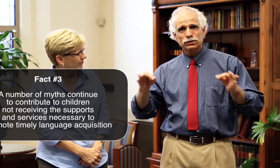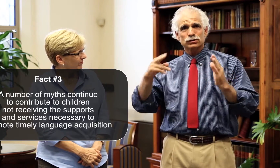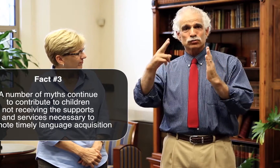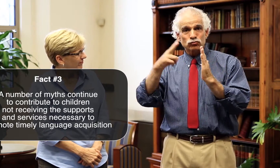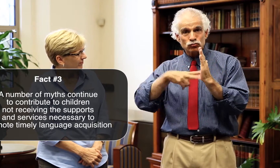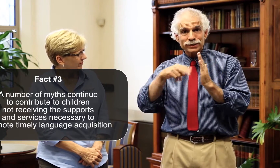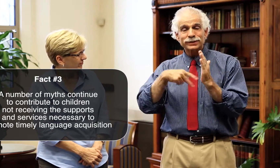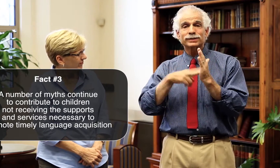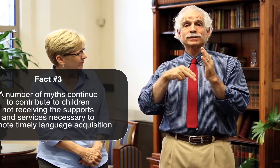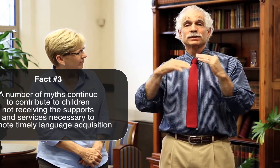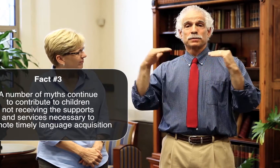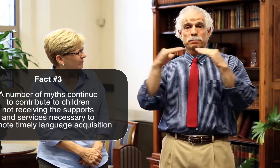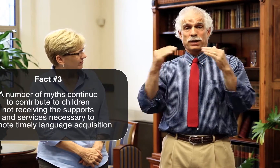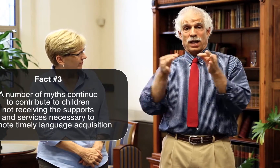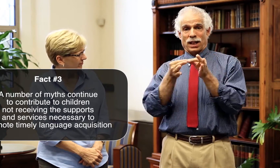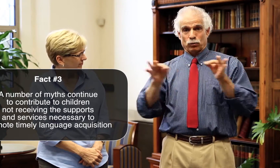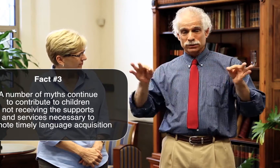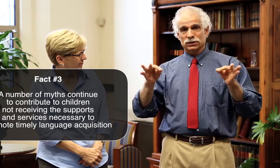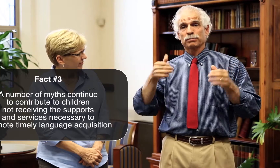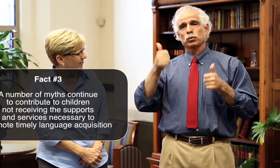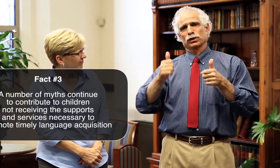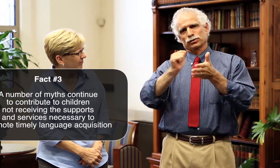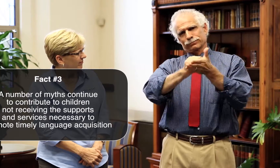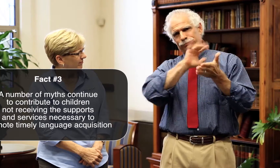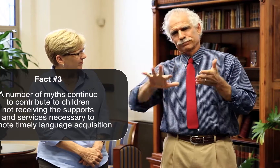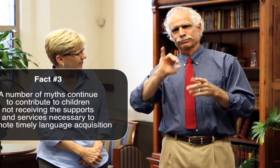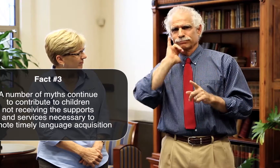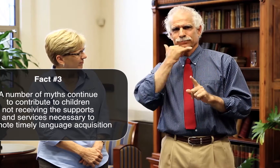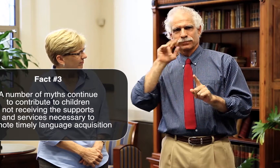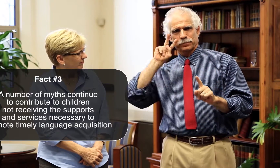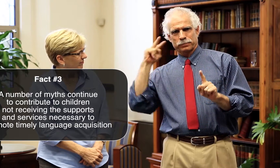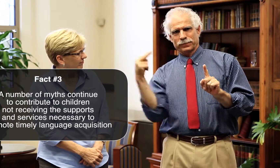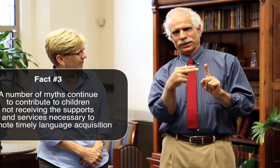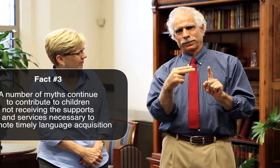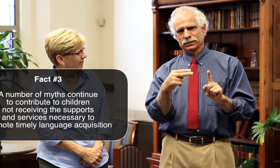reading, and bilingualism, which dispel these myths.